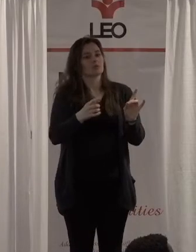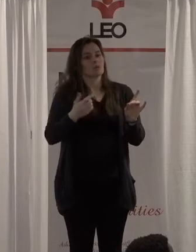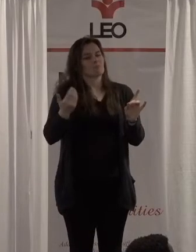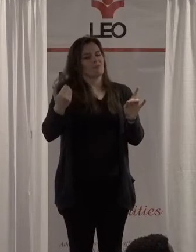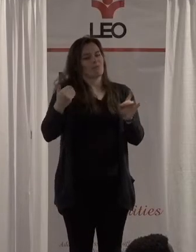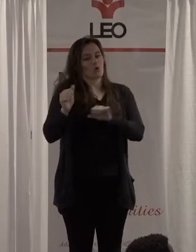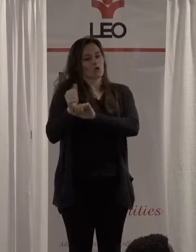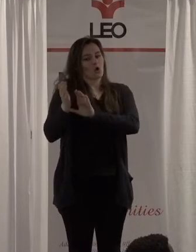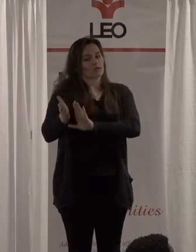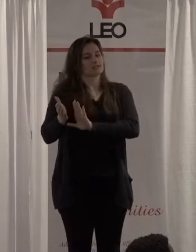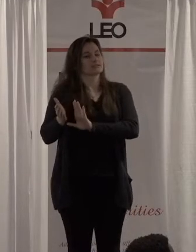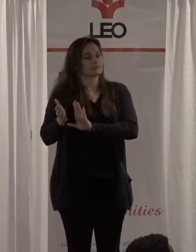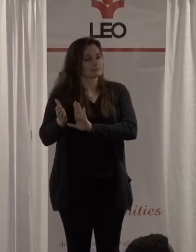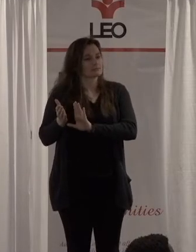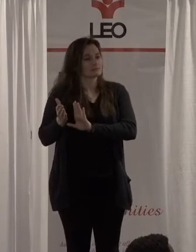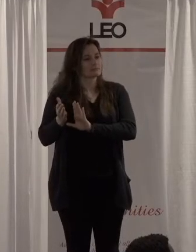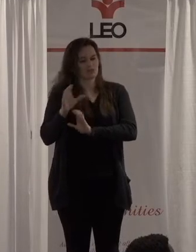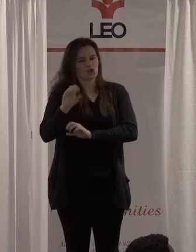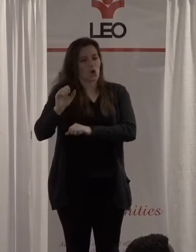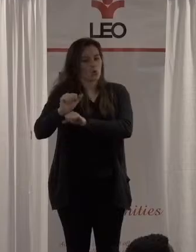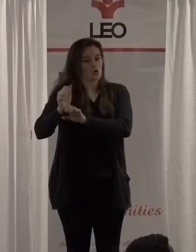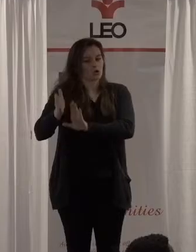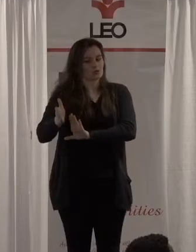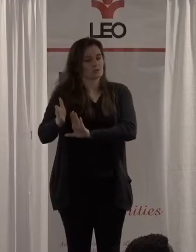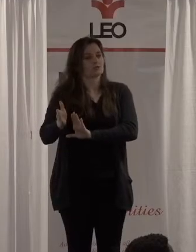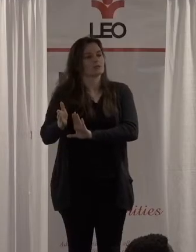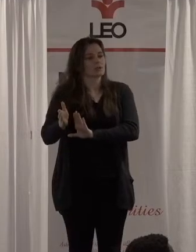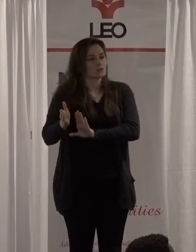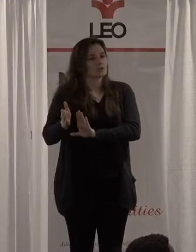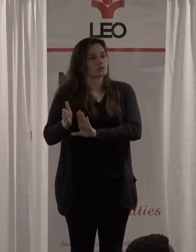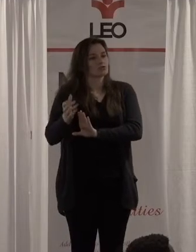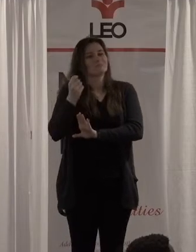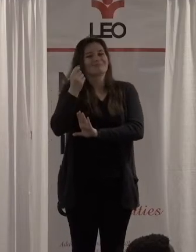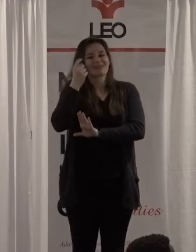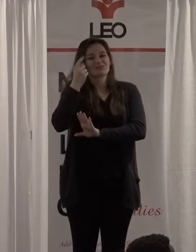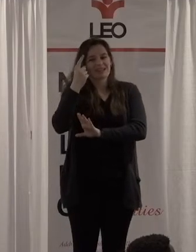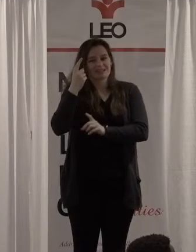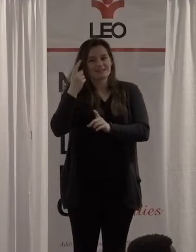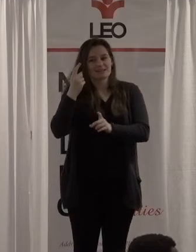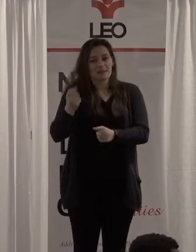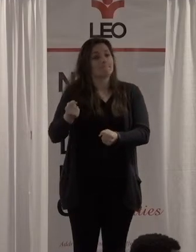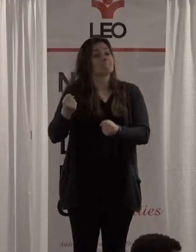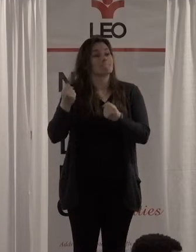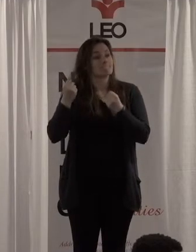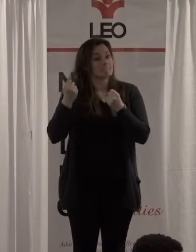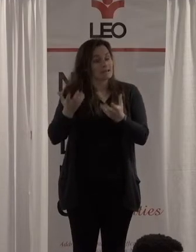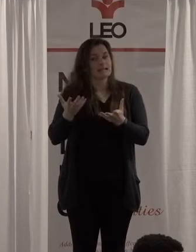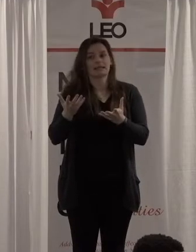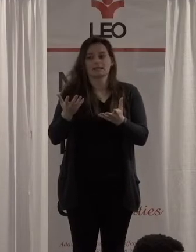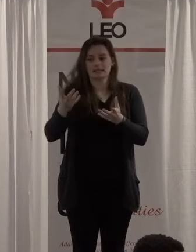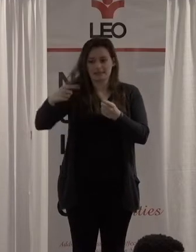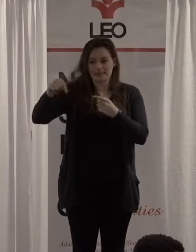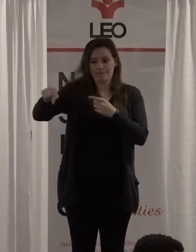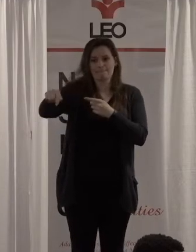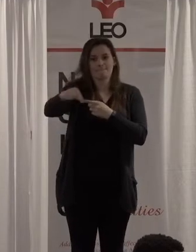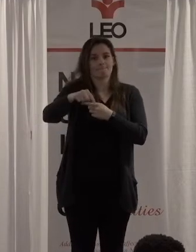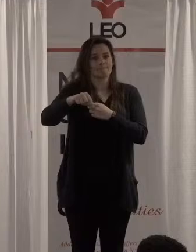BECAUSE MANY OF THEM HAVE PASSED AWAY IN THEIR FIGHT TO BE ABLE TO SEE EQUITABLE ACCESS